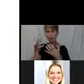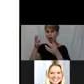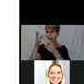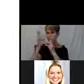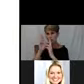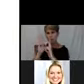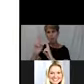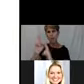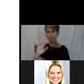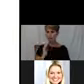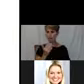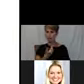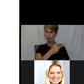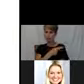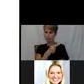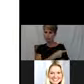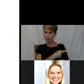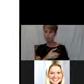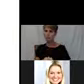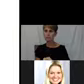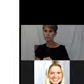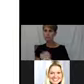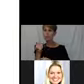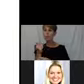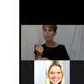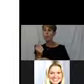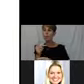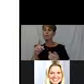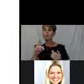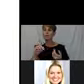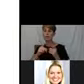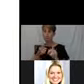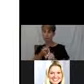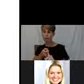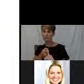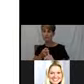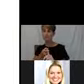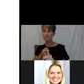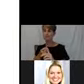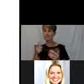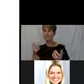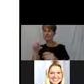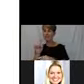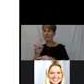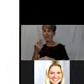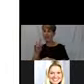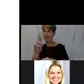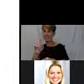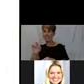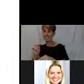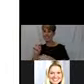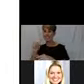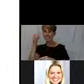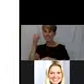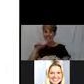One of our friends that does street medicine in south Hampton, England, Nick McGuire coined this term. One less F you.